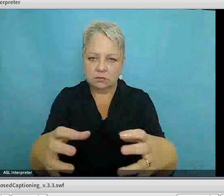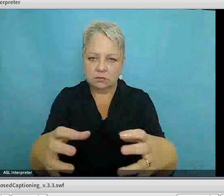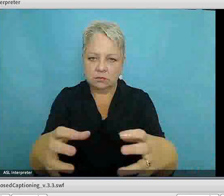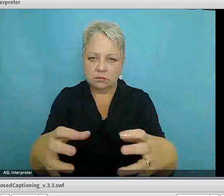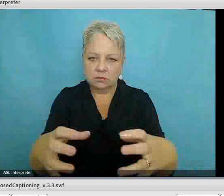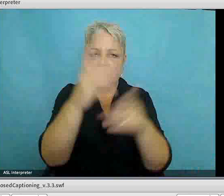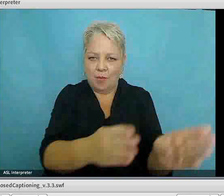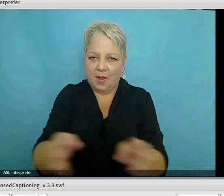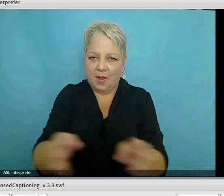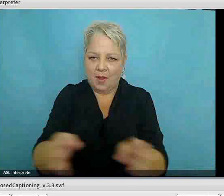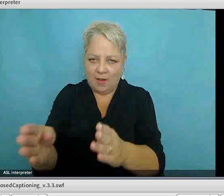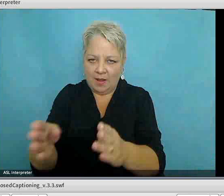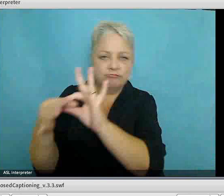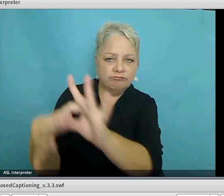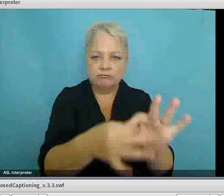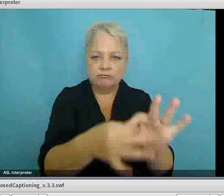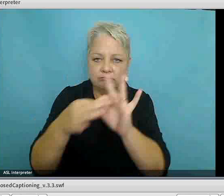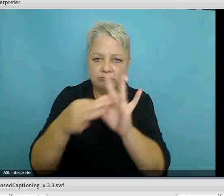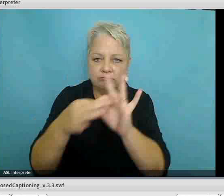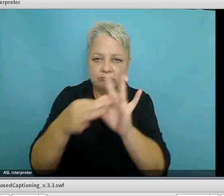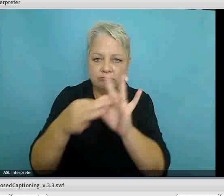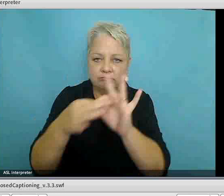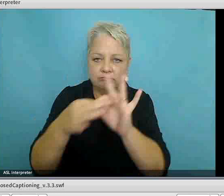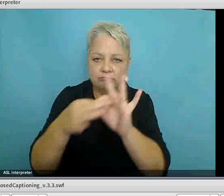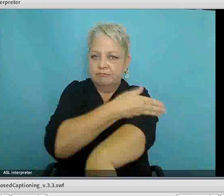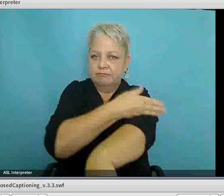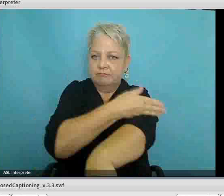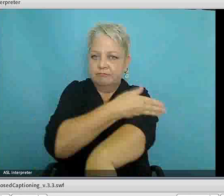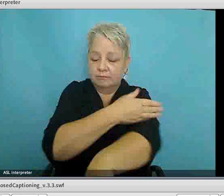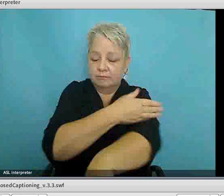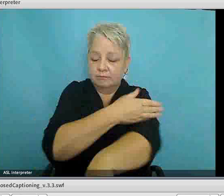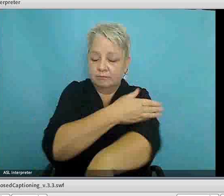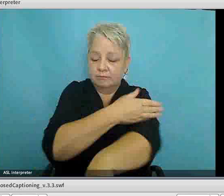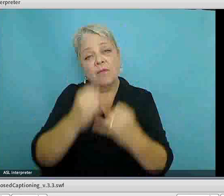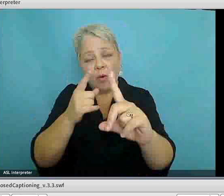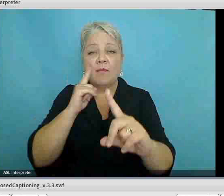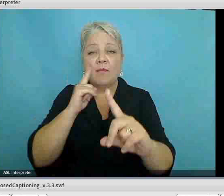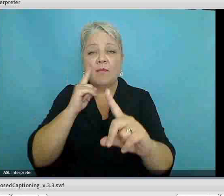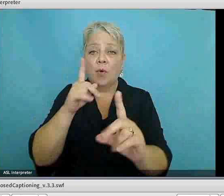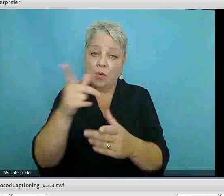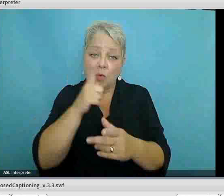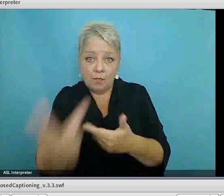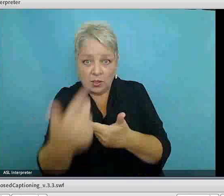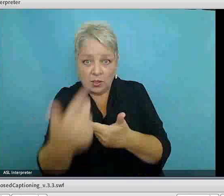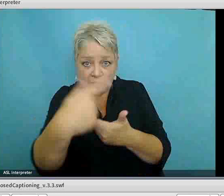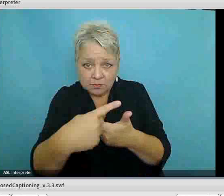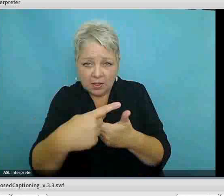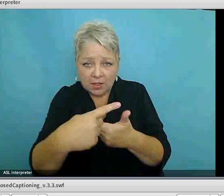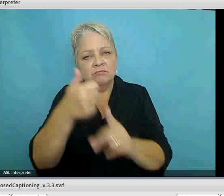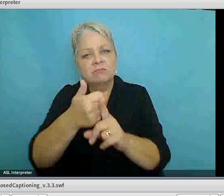The last goal is to keep the enrollee healthy and reduce costs by focusing on community-based